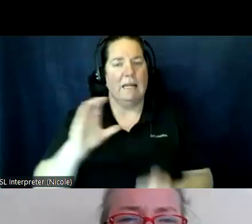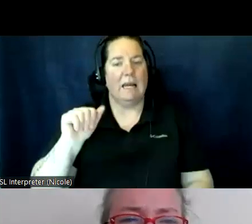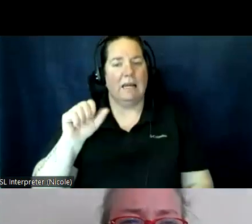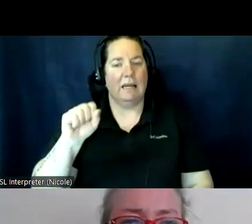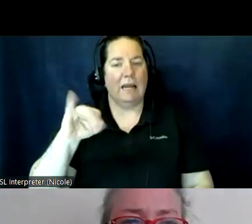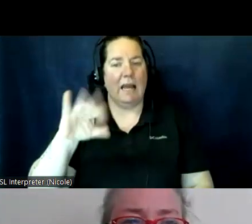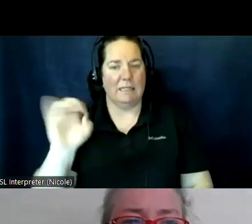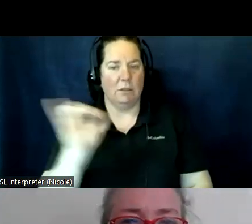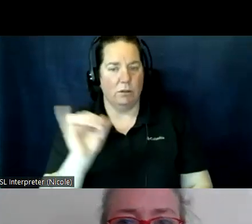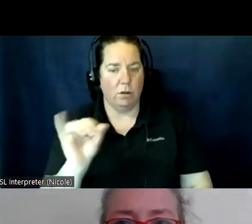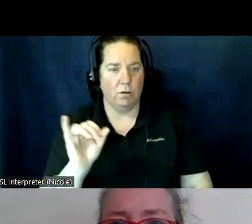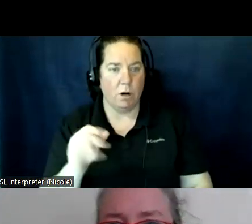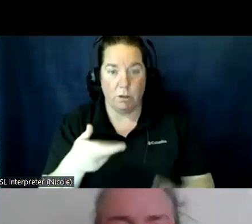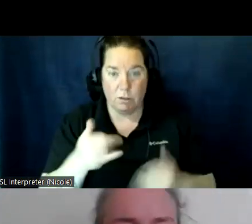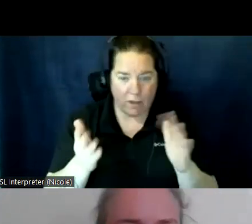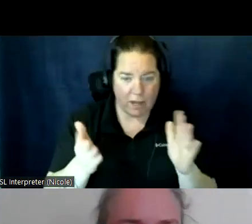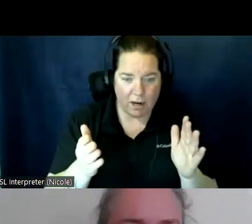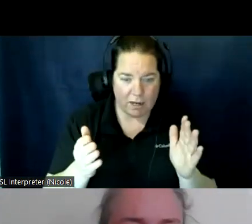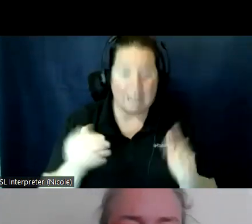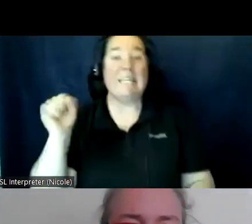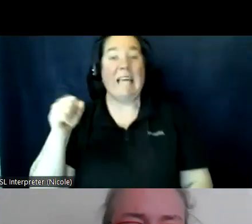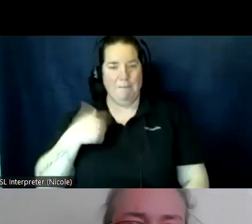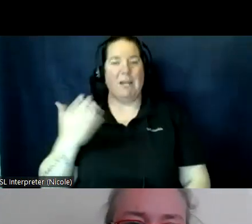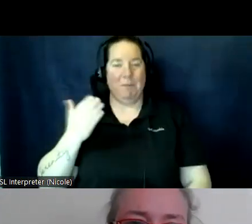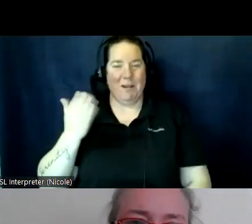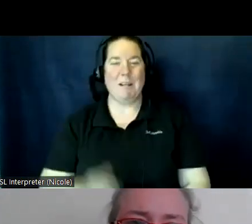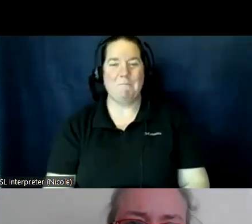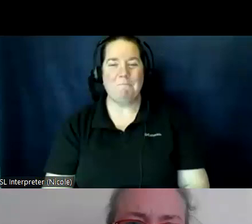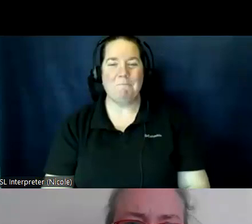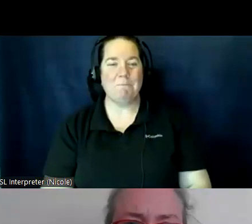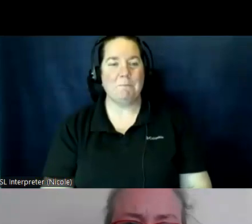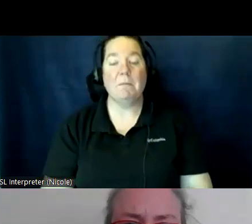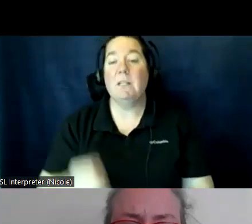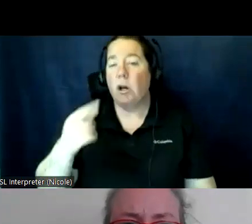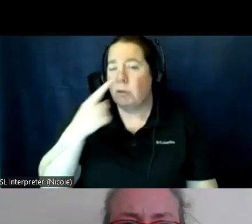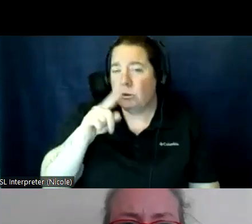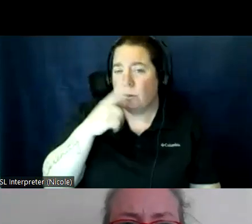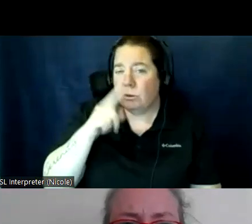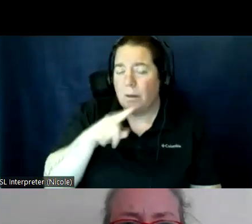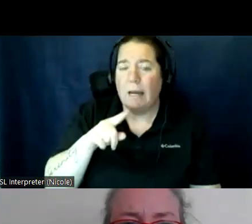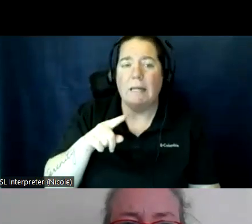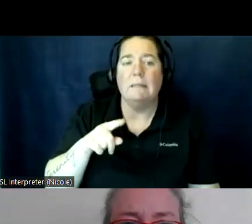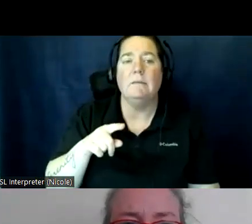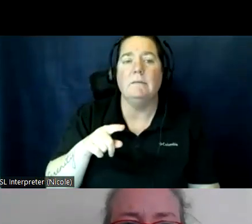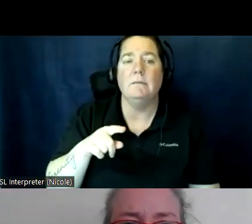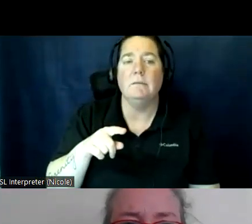Jacqui, are you still there? Yes I am here. If you could just give a quick rundown on that monitoring